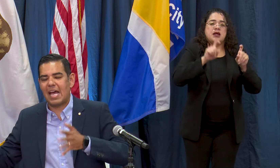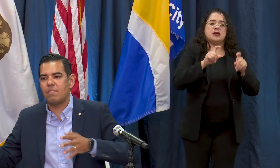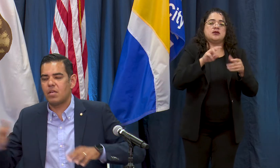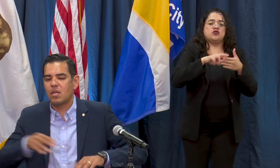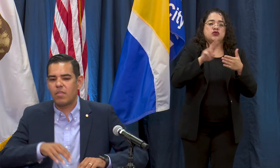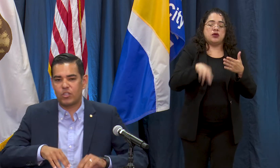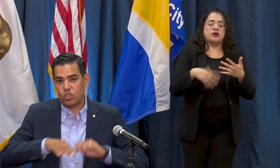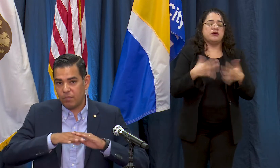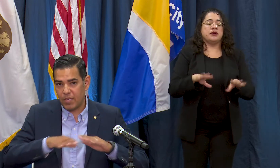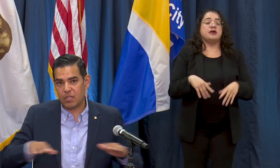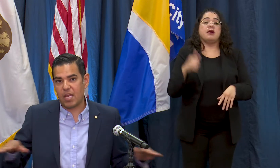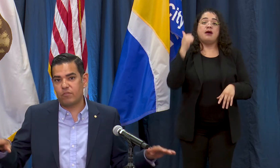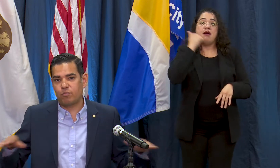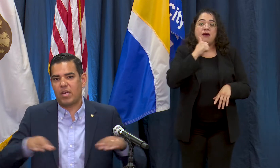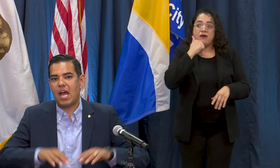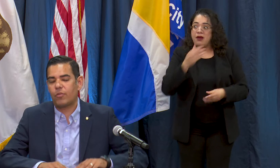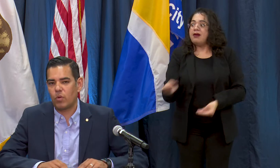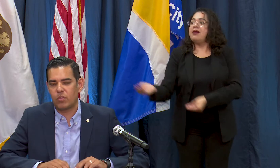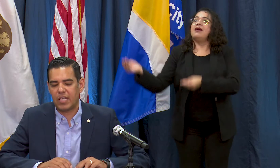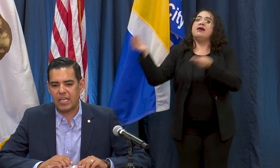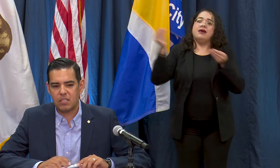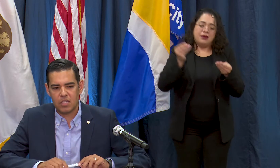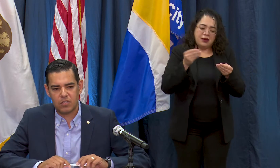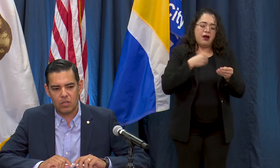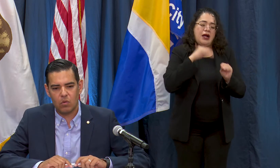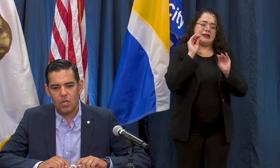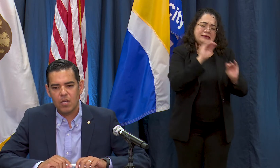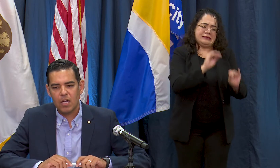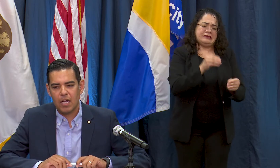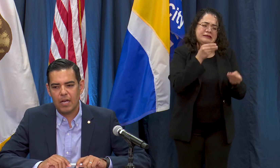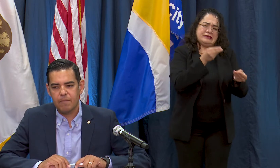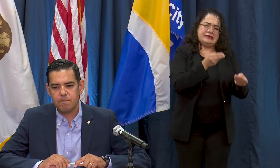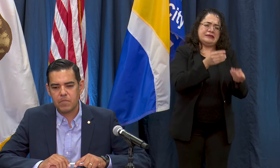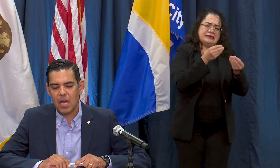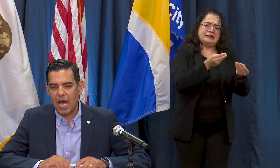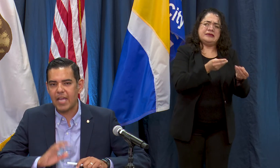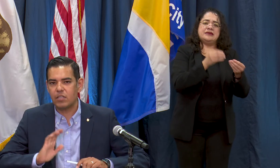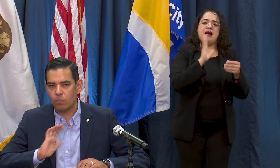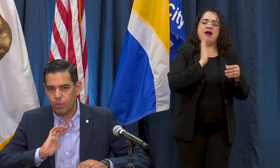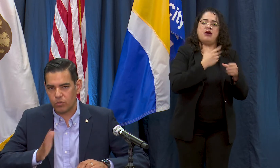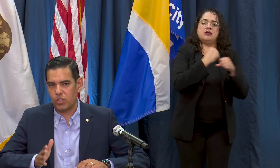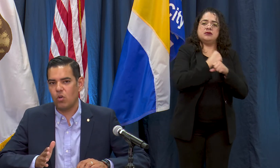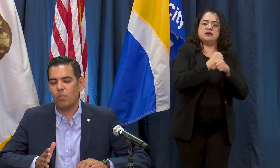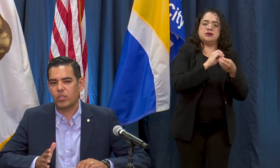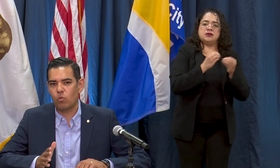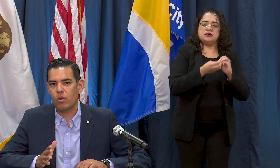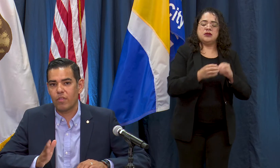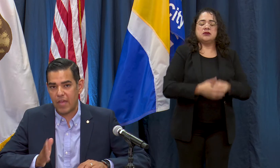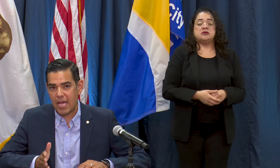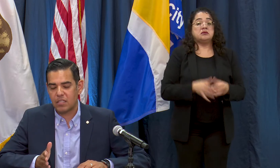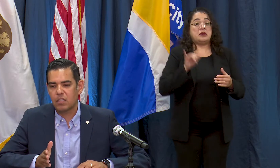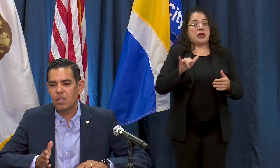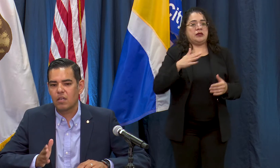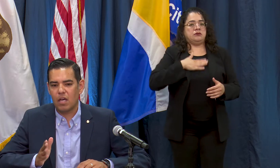that should have been kind of spread out through other days and so I don't personally know much more than that